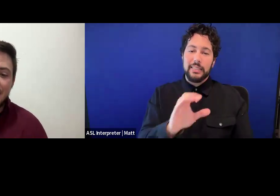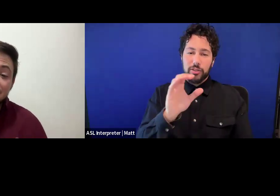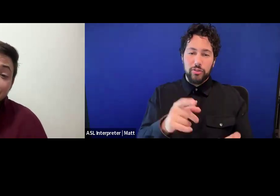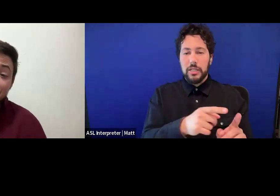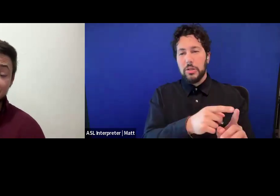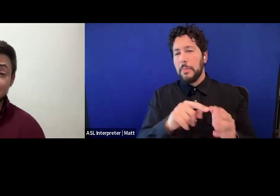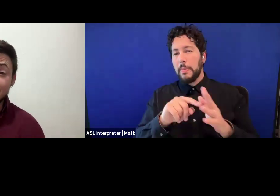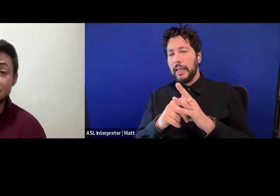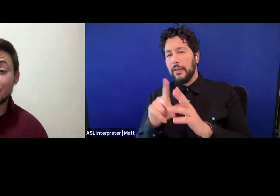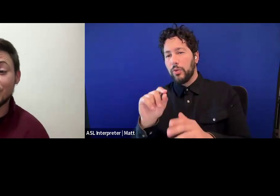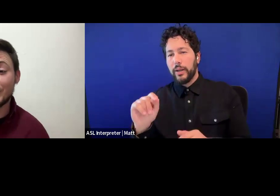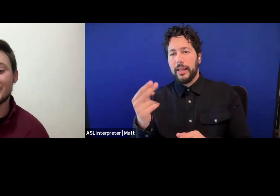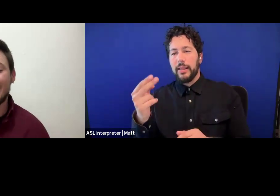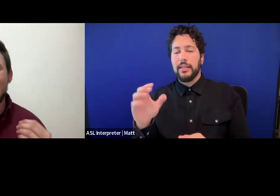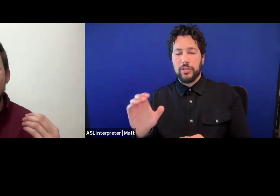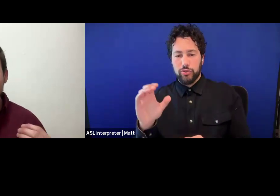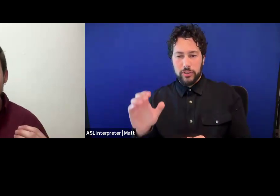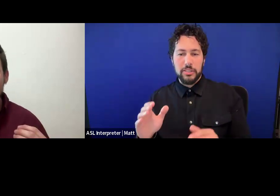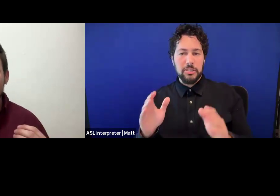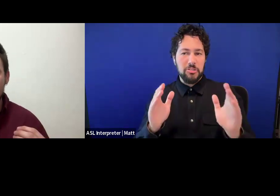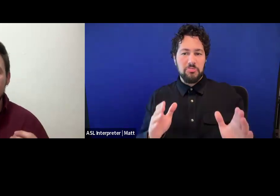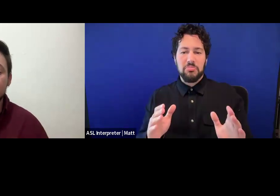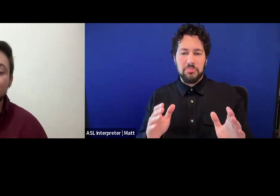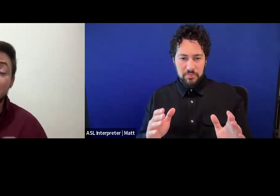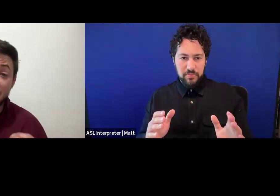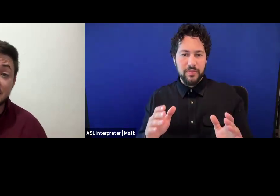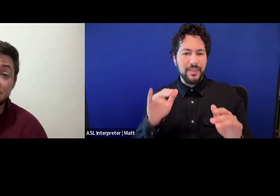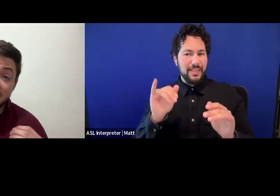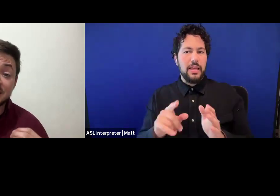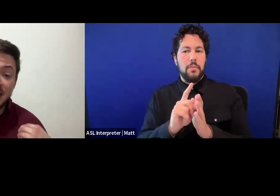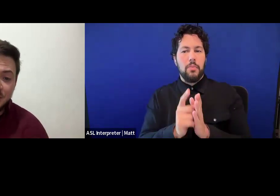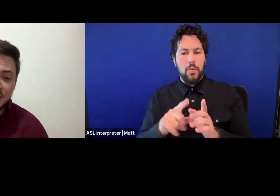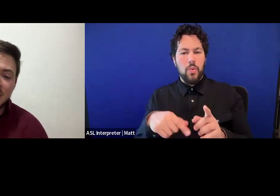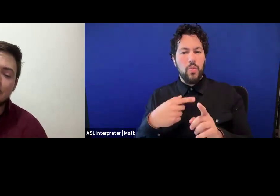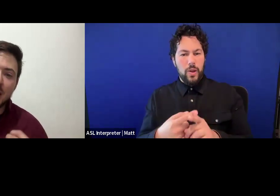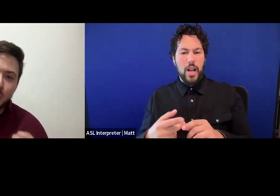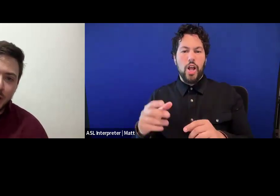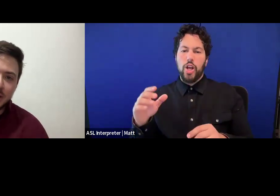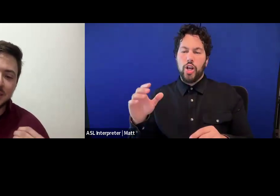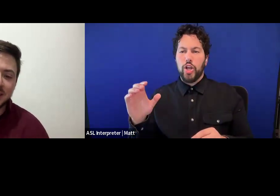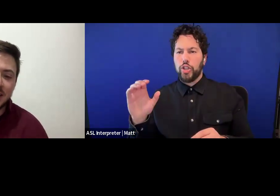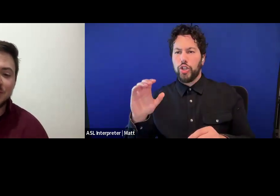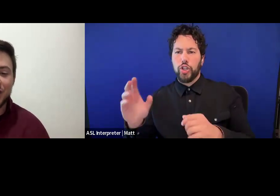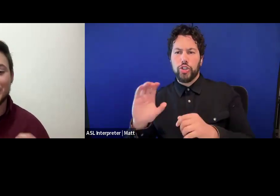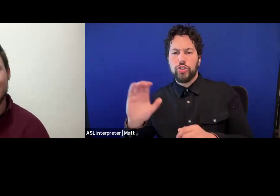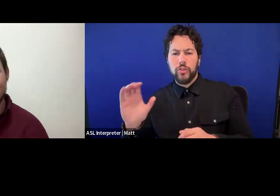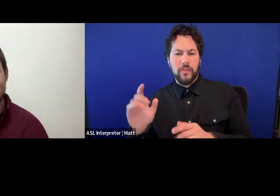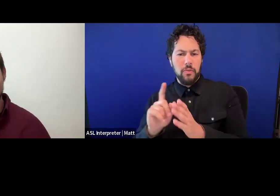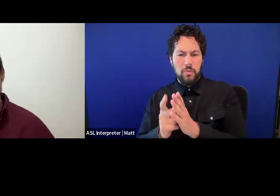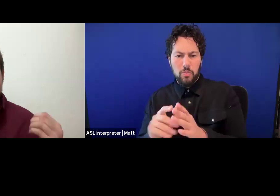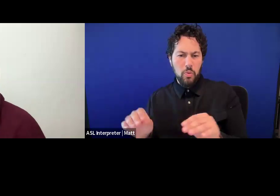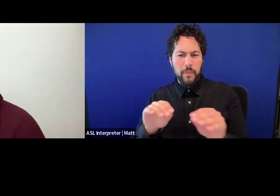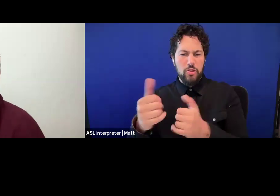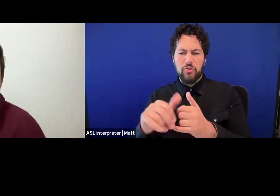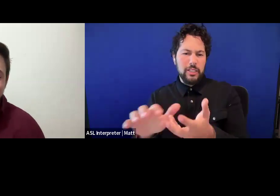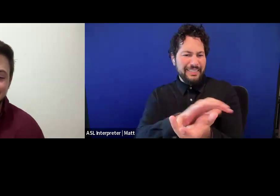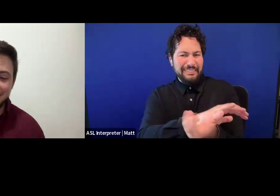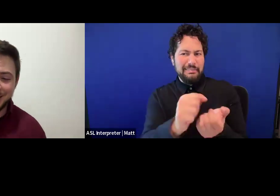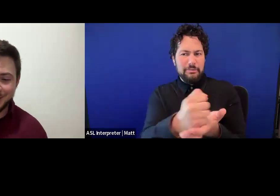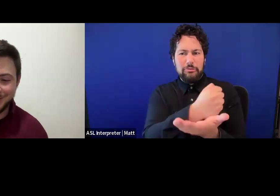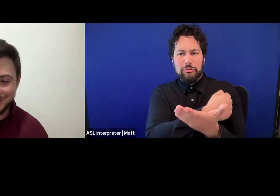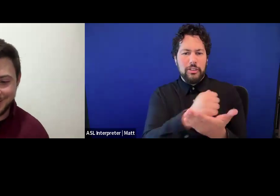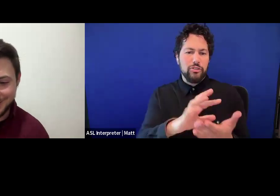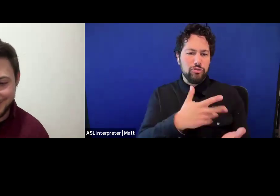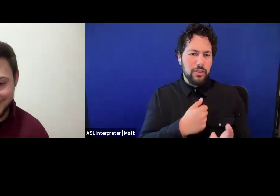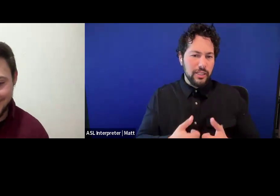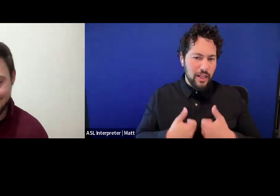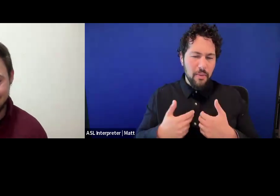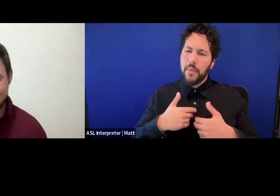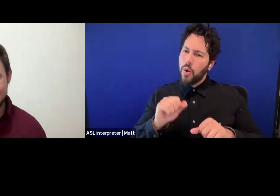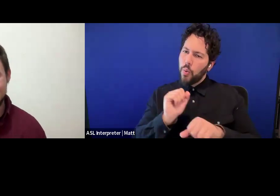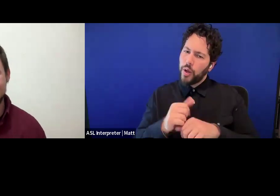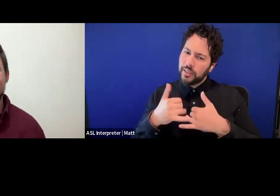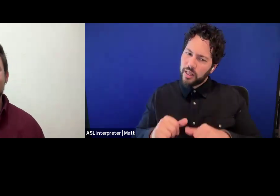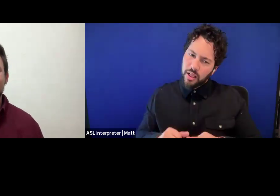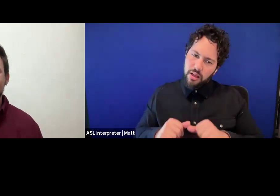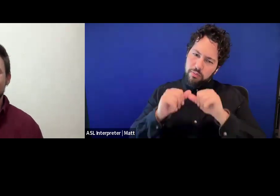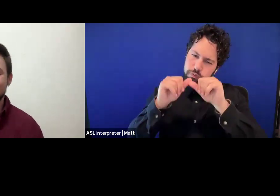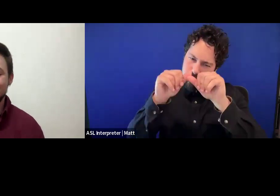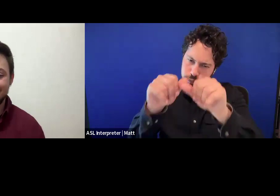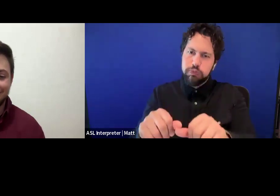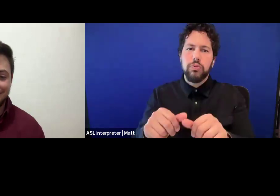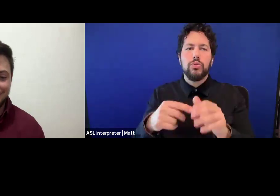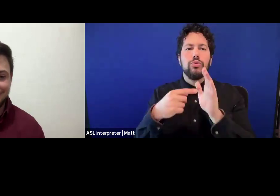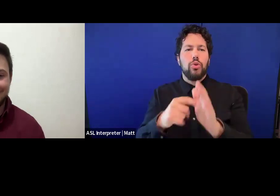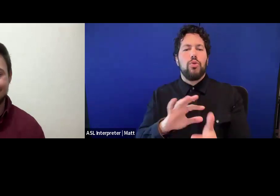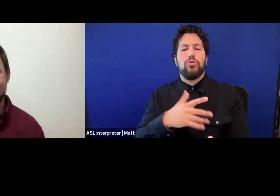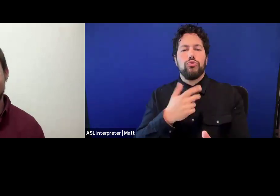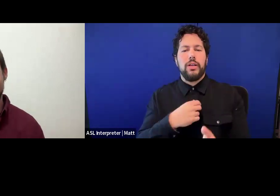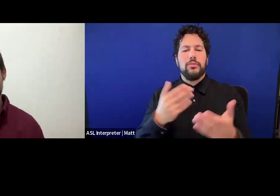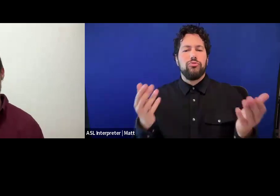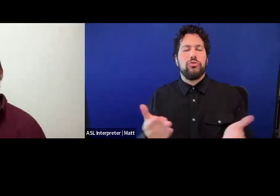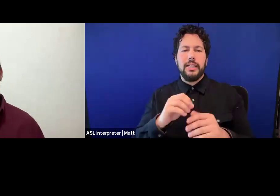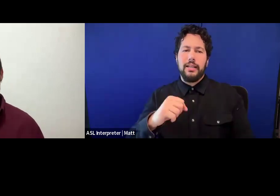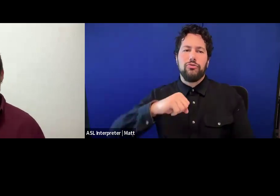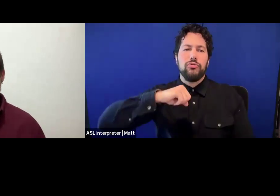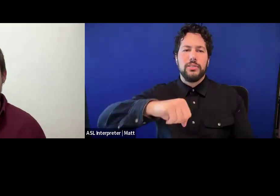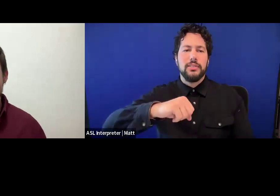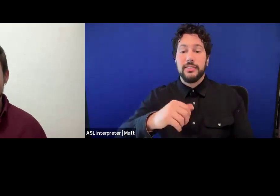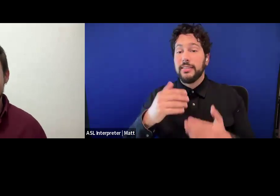A time when conservative movements are actively working to erase trans lives, my work sustained trans presence and resistance. Thank you.